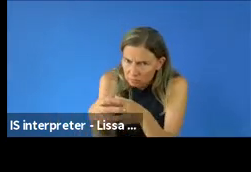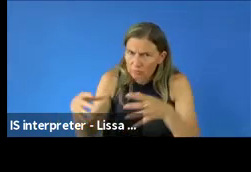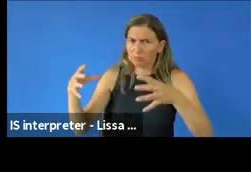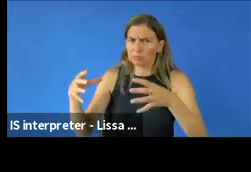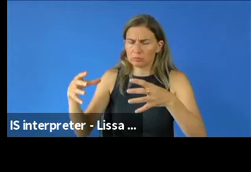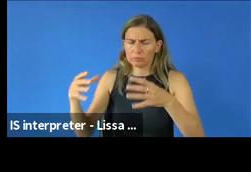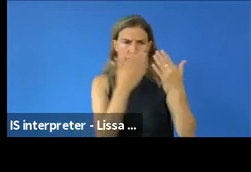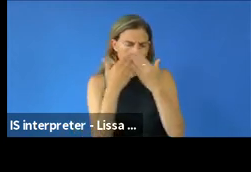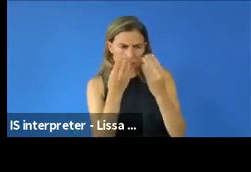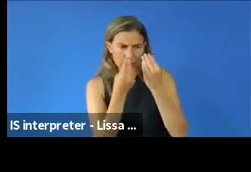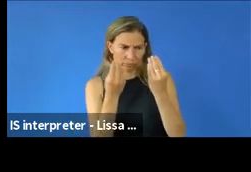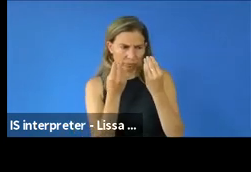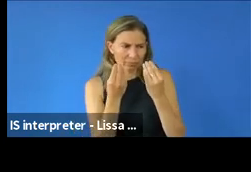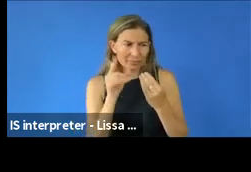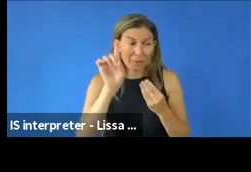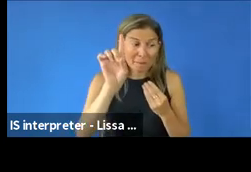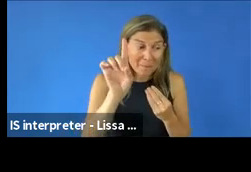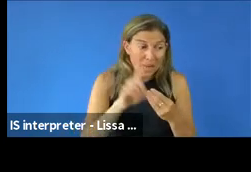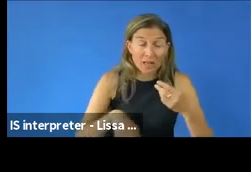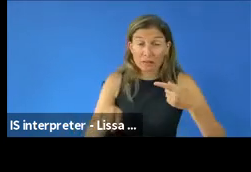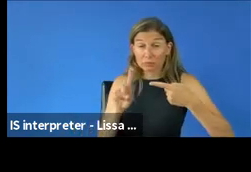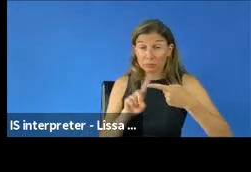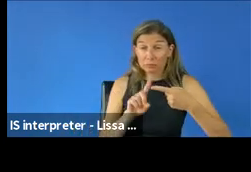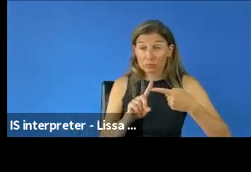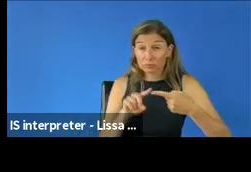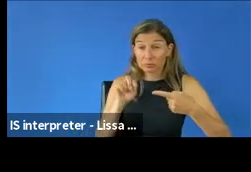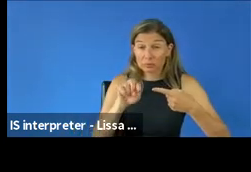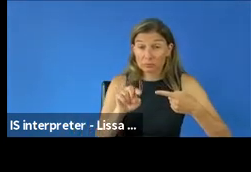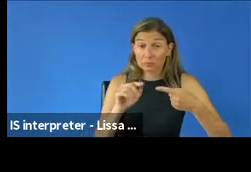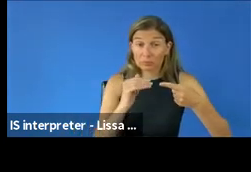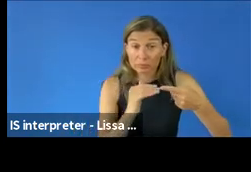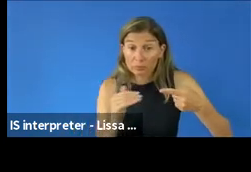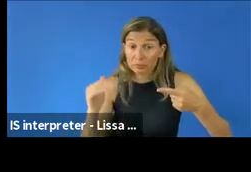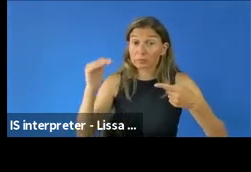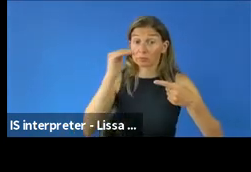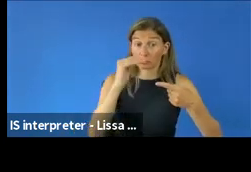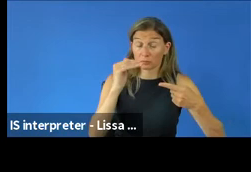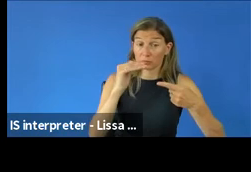goal where we're seeing